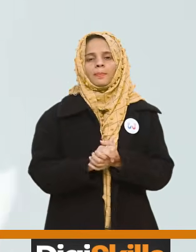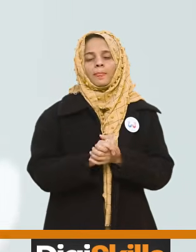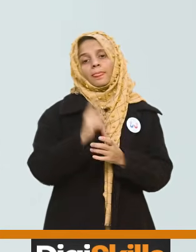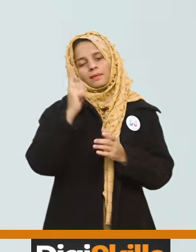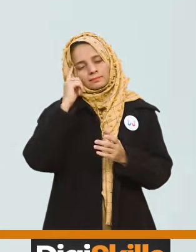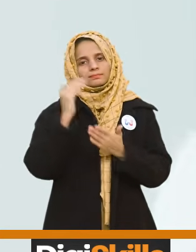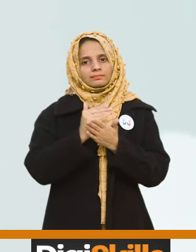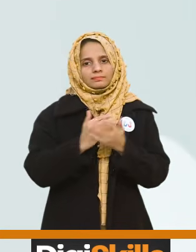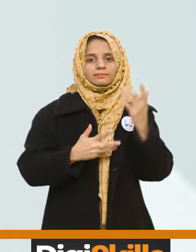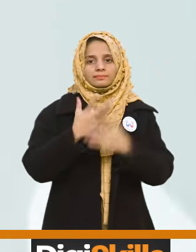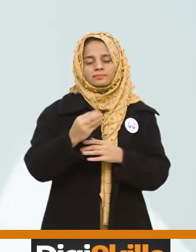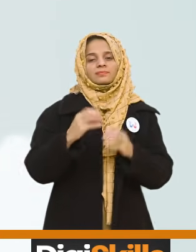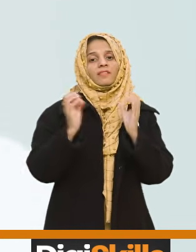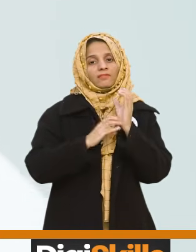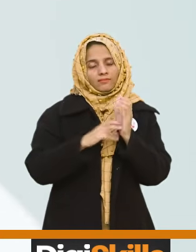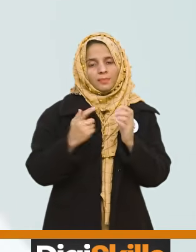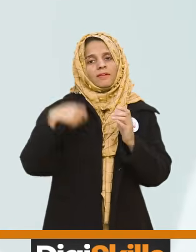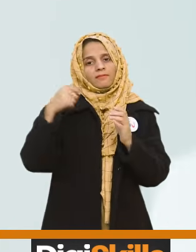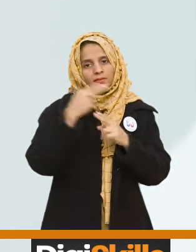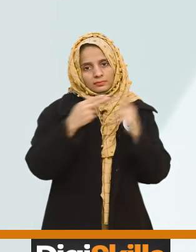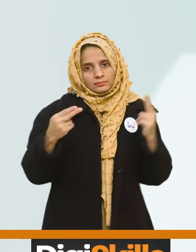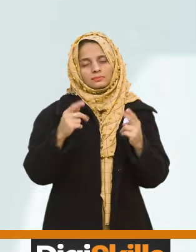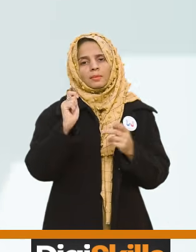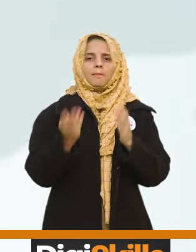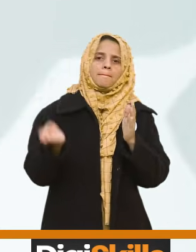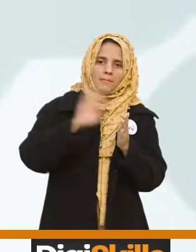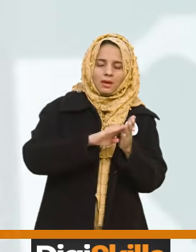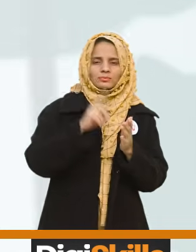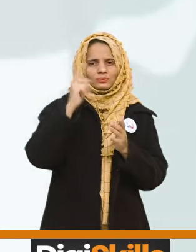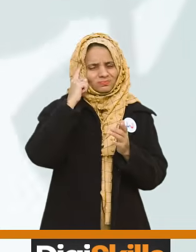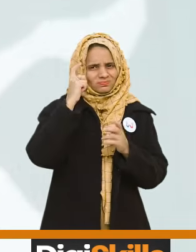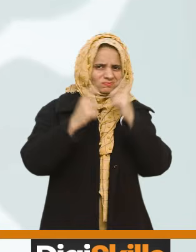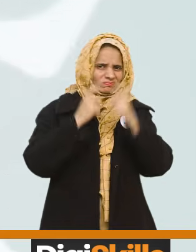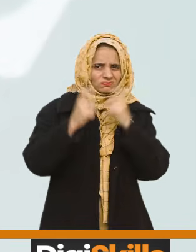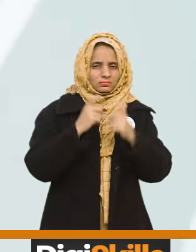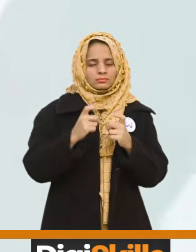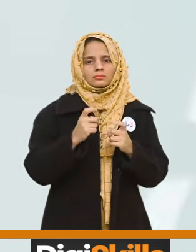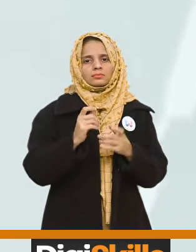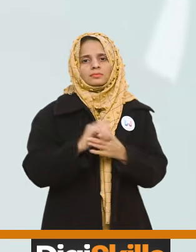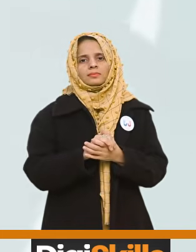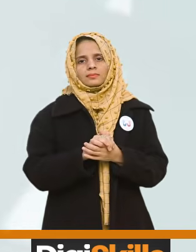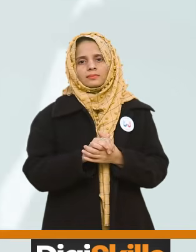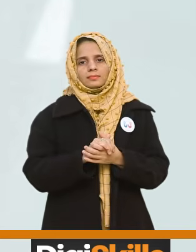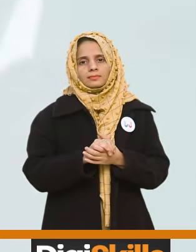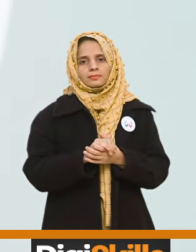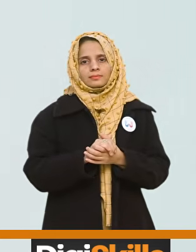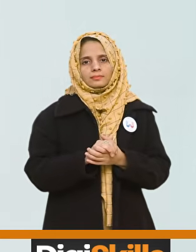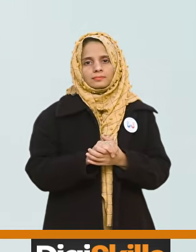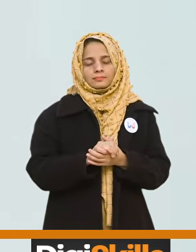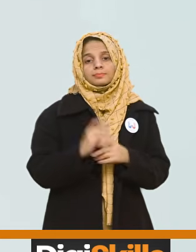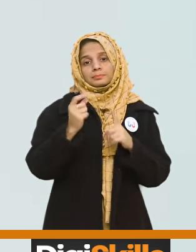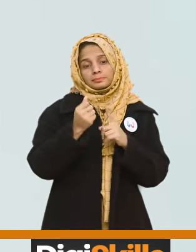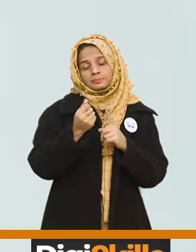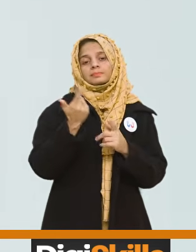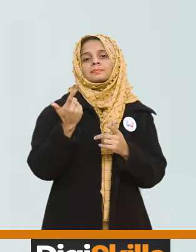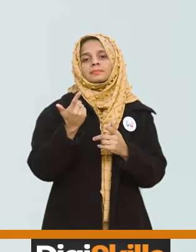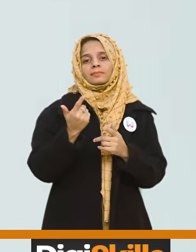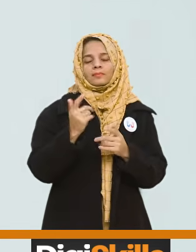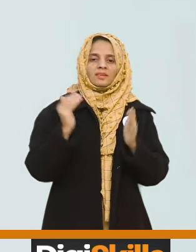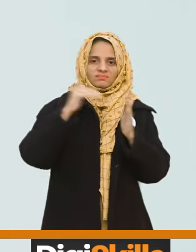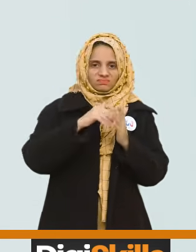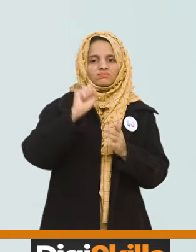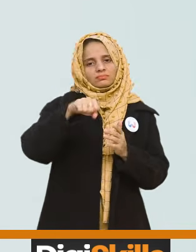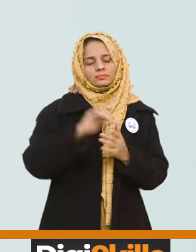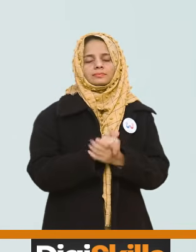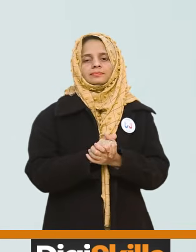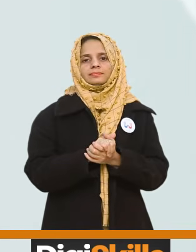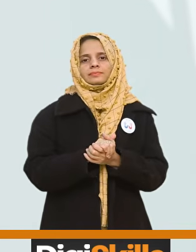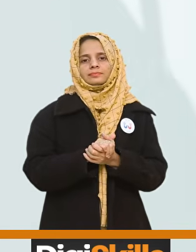It is possible that after a Skype or video conversation, your confusion affects the price.